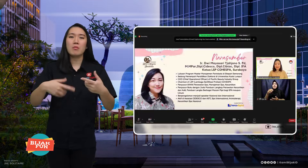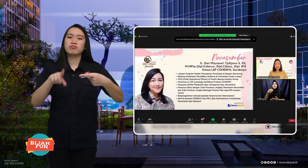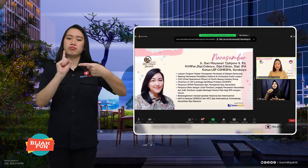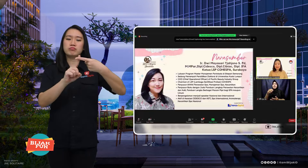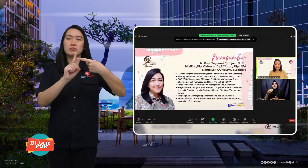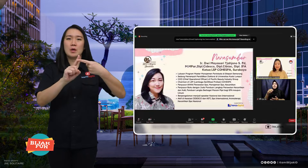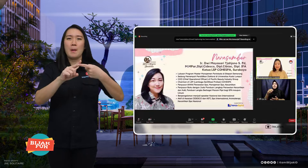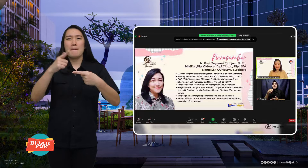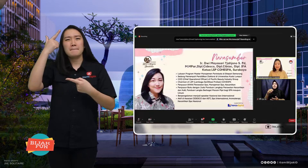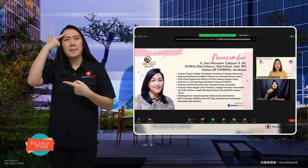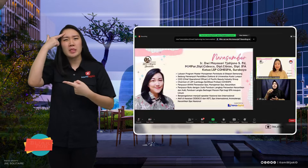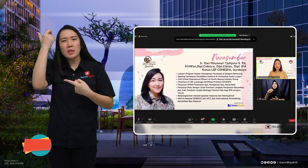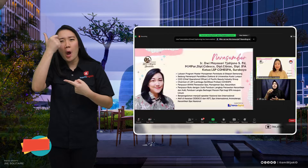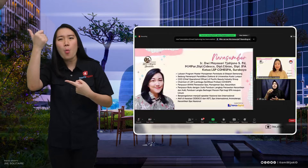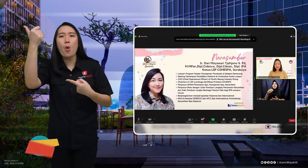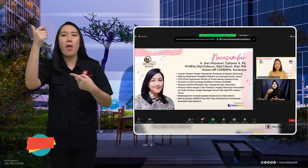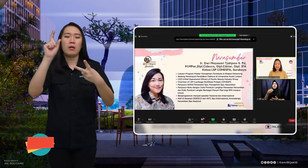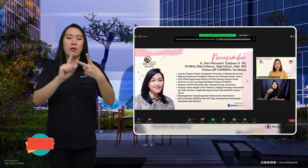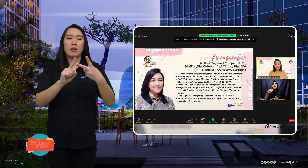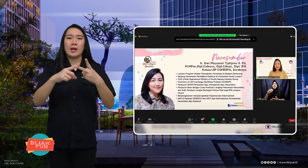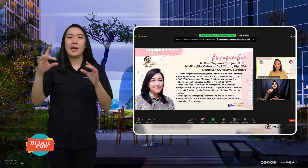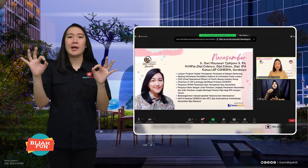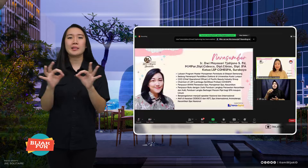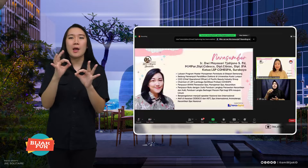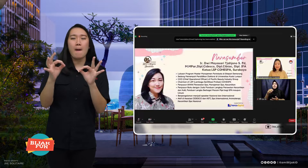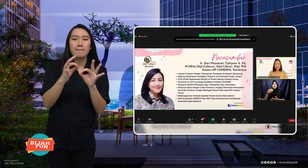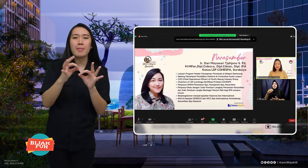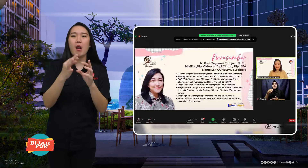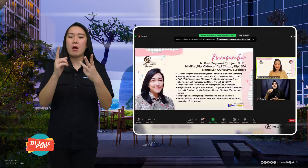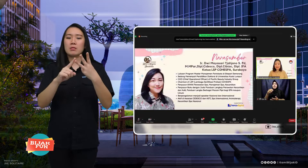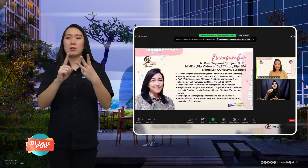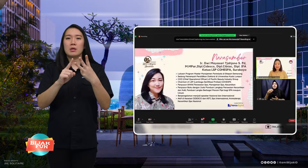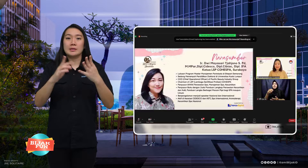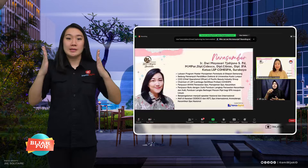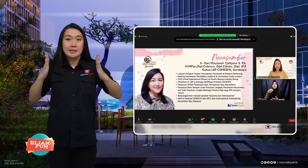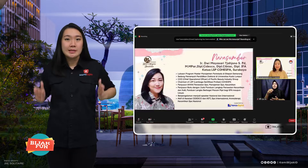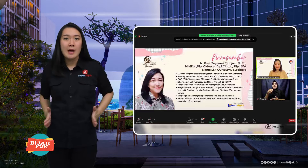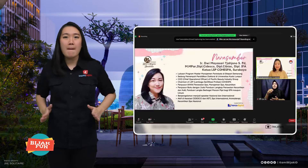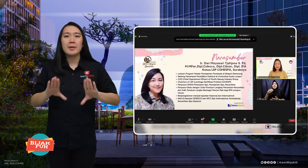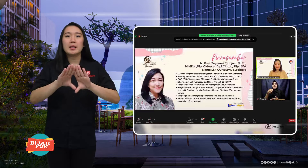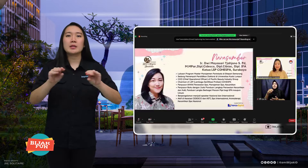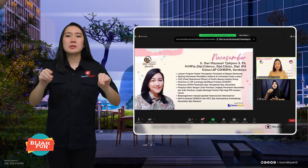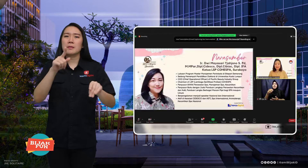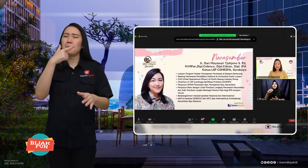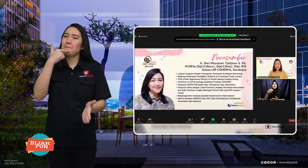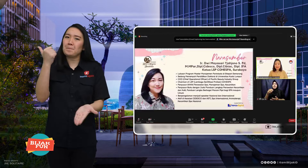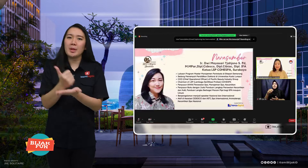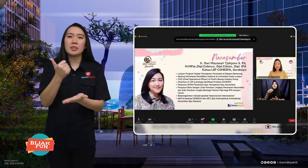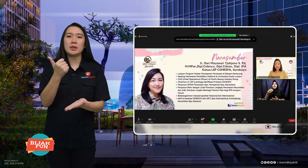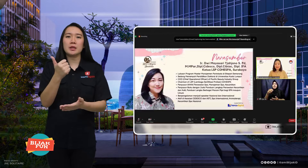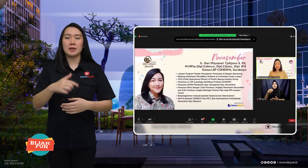knowledge, skills, and most importantly work attitude.